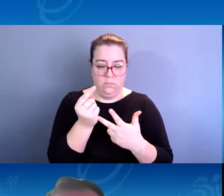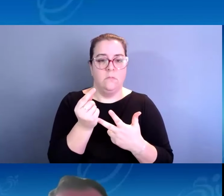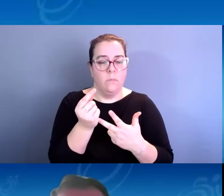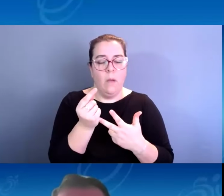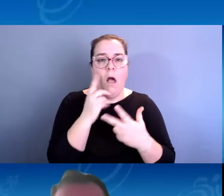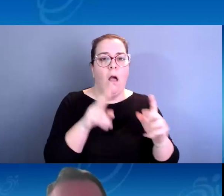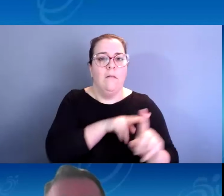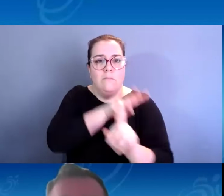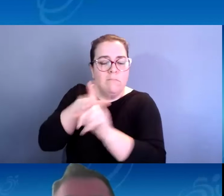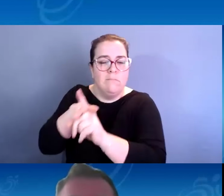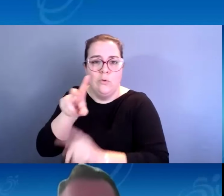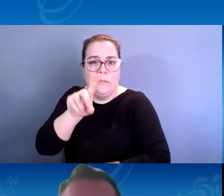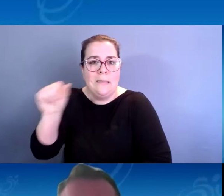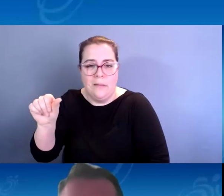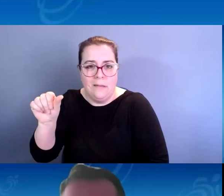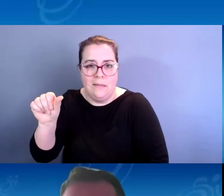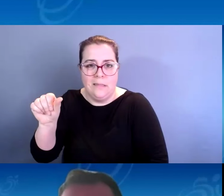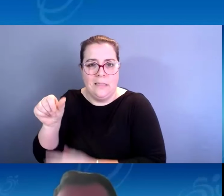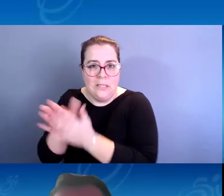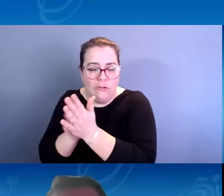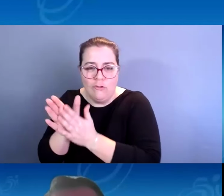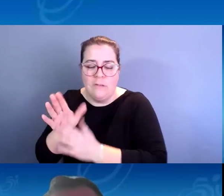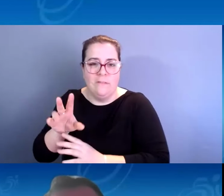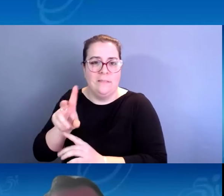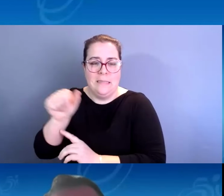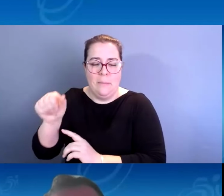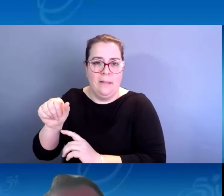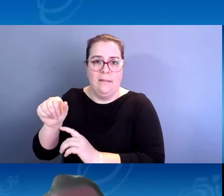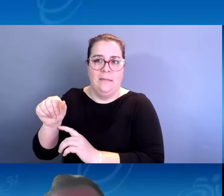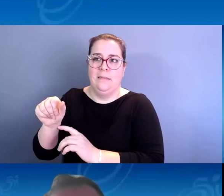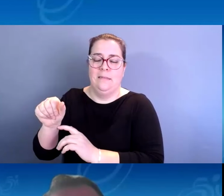implementations and initiatives, and you have to actually